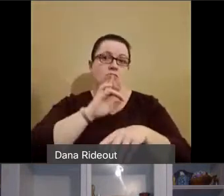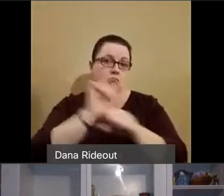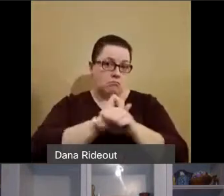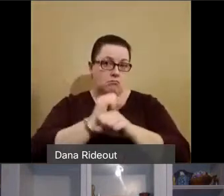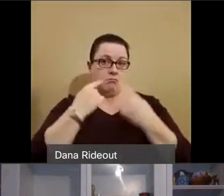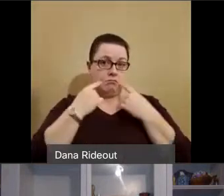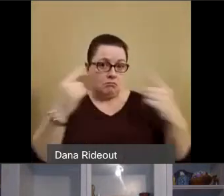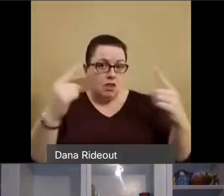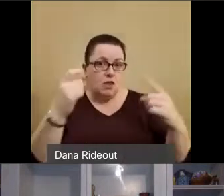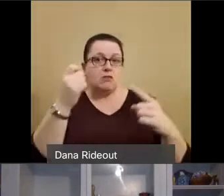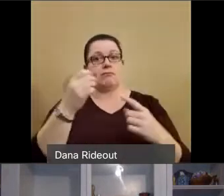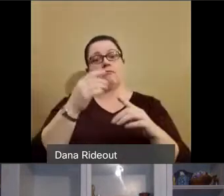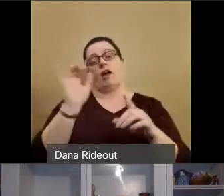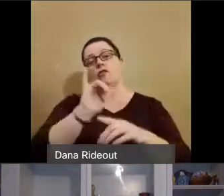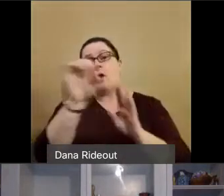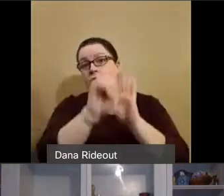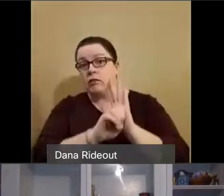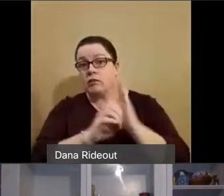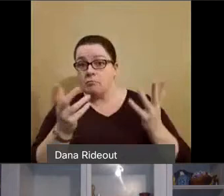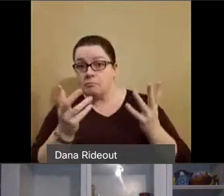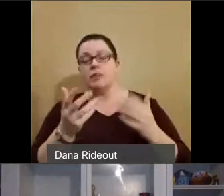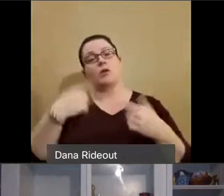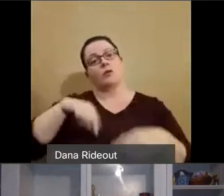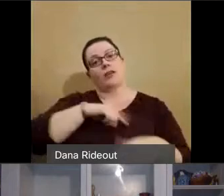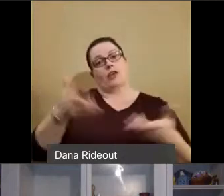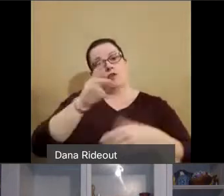We did in Atlanta, Labrador, as you may know, had a.